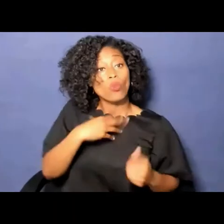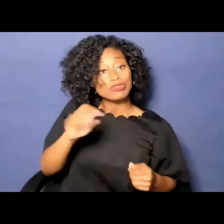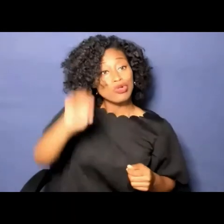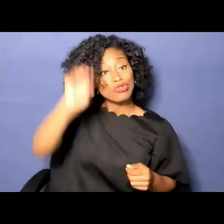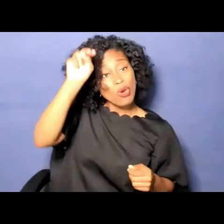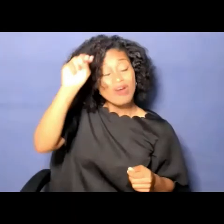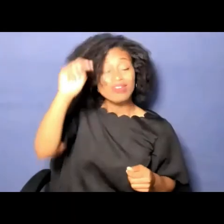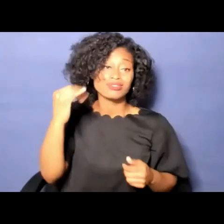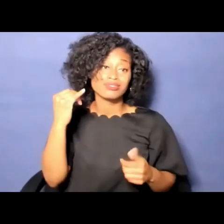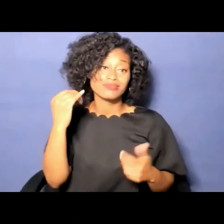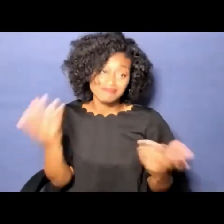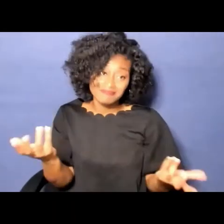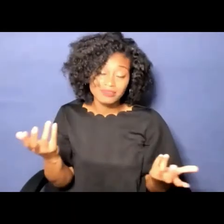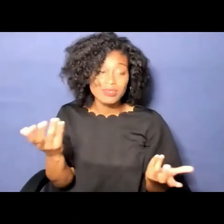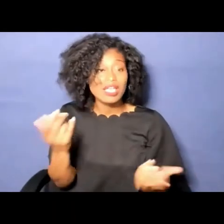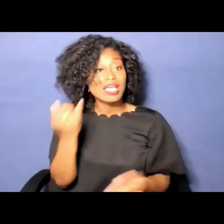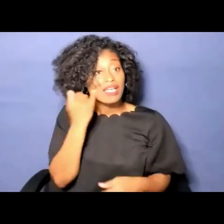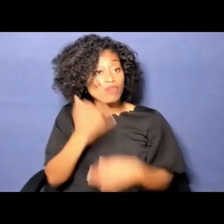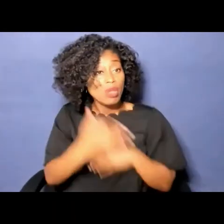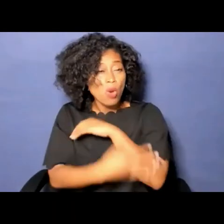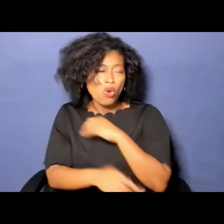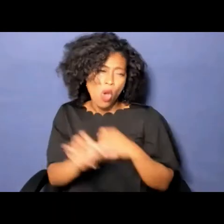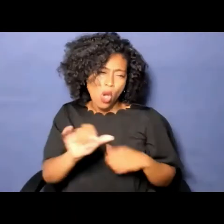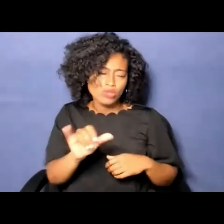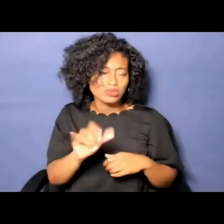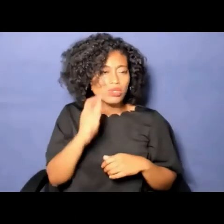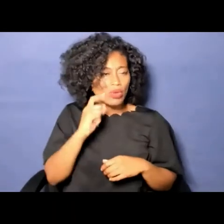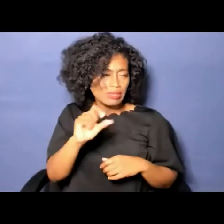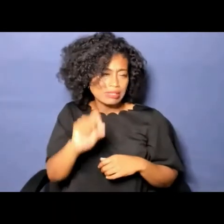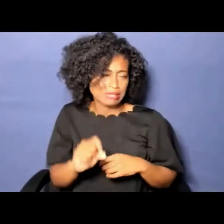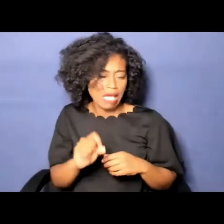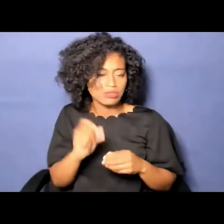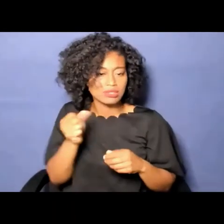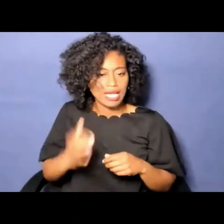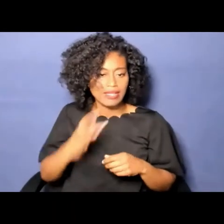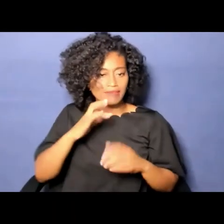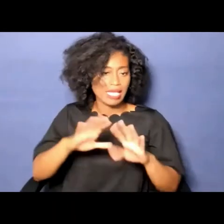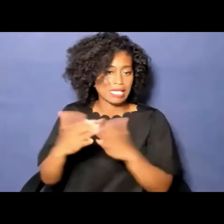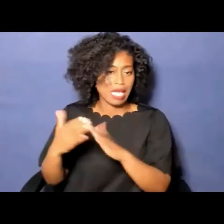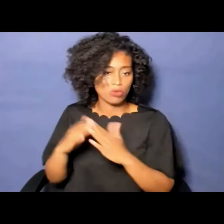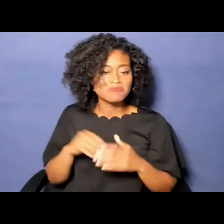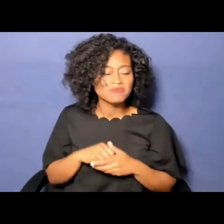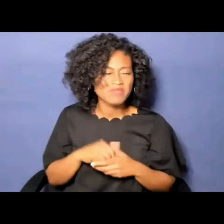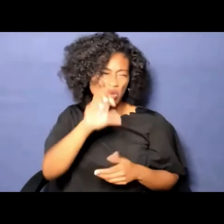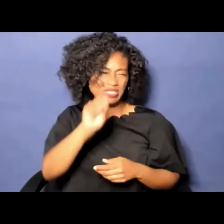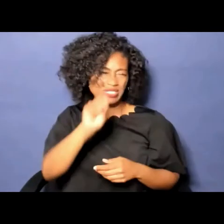I celebrated my Mexican identity, 5 generations on the same land that change governmental control